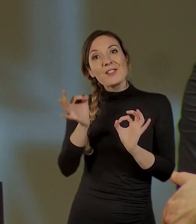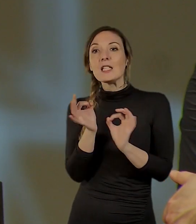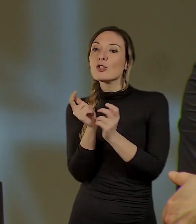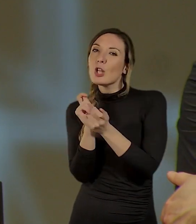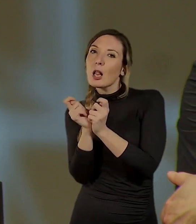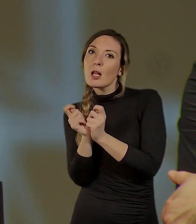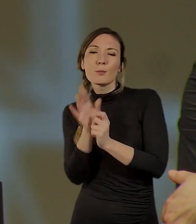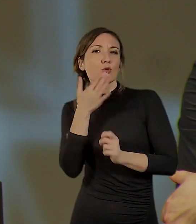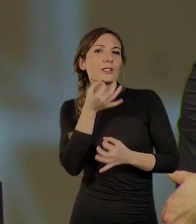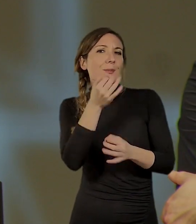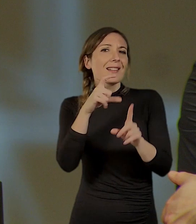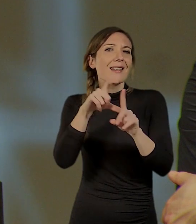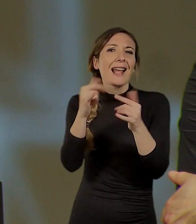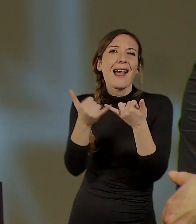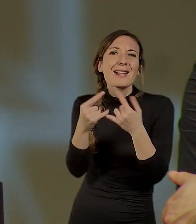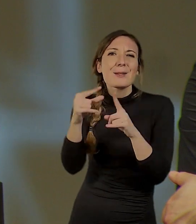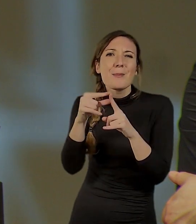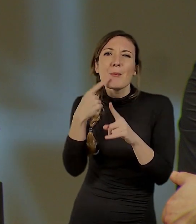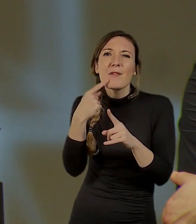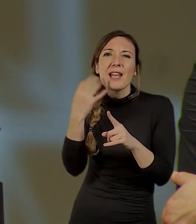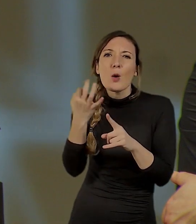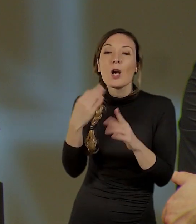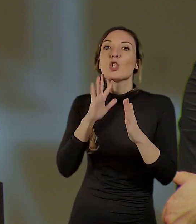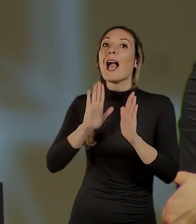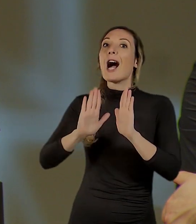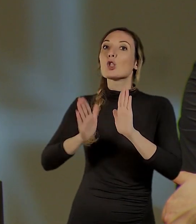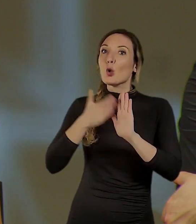what you asked before. Or a new question. Do you have space. -I would like one more.